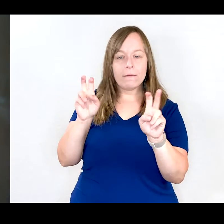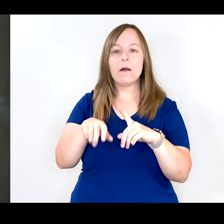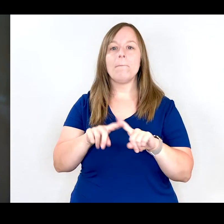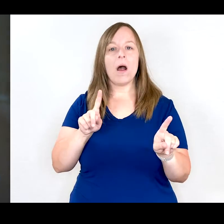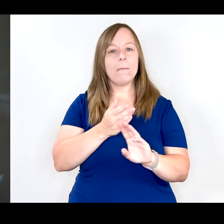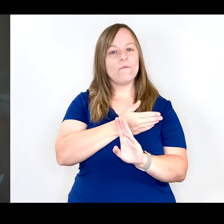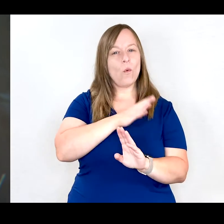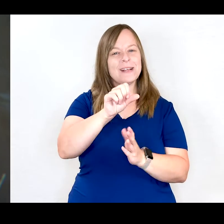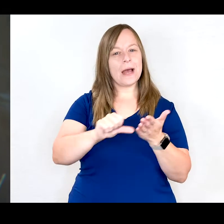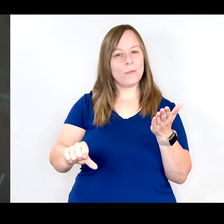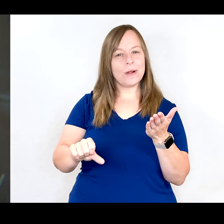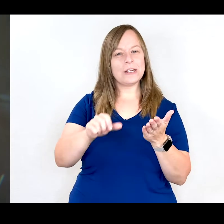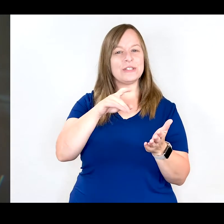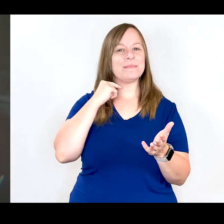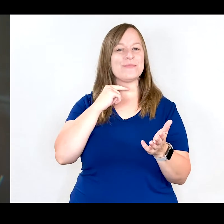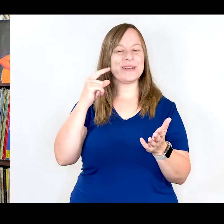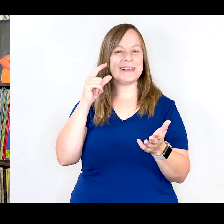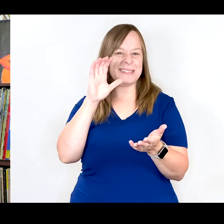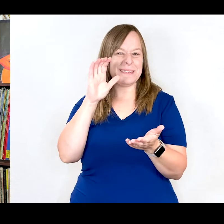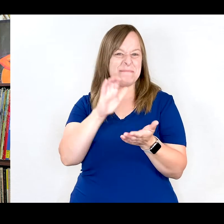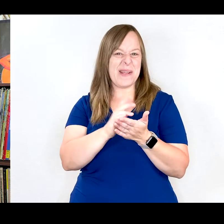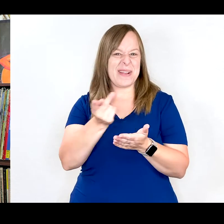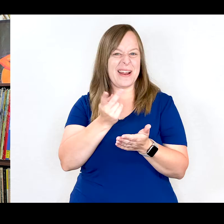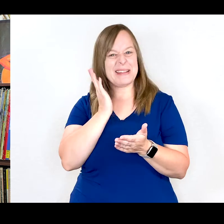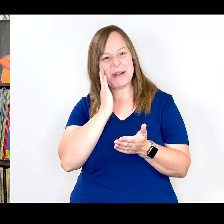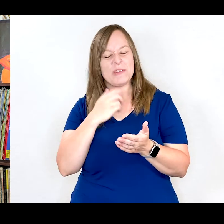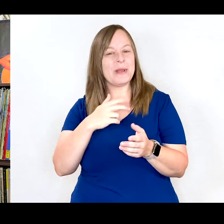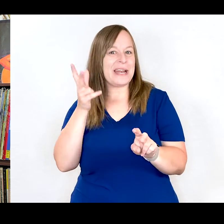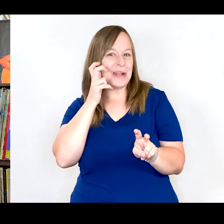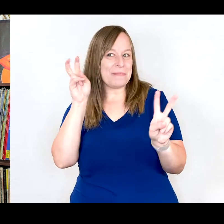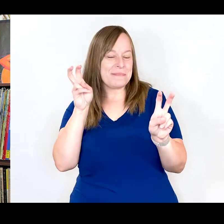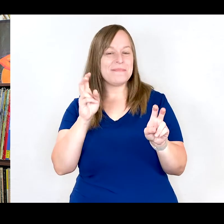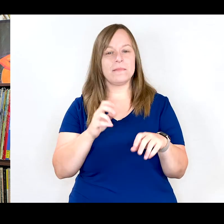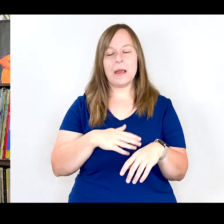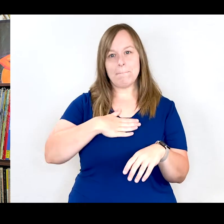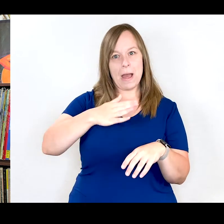was concerned, but before his operation the priest married us at bedside. So he could hear the words.